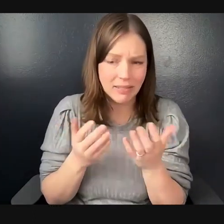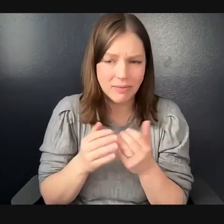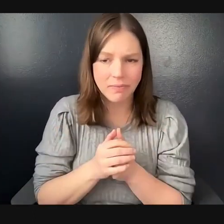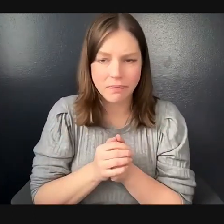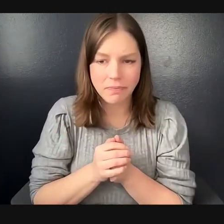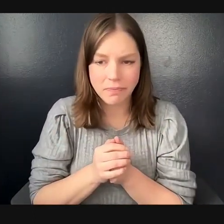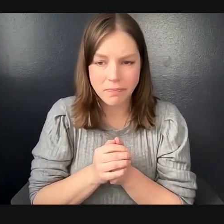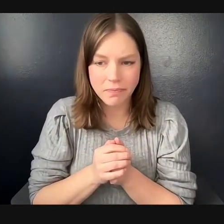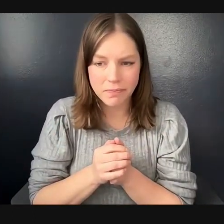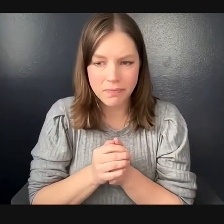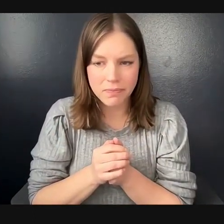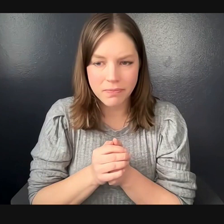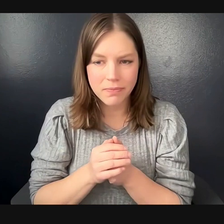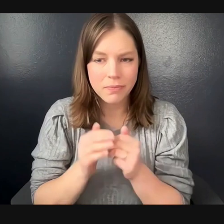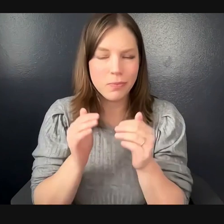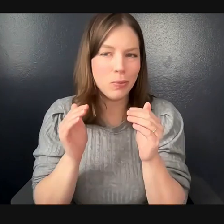you're able to function with the lack of access.